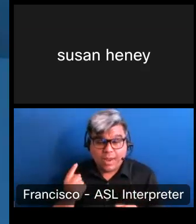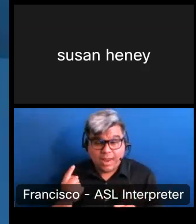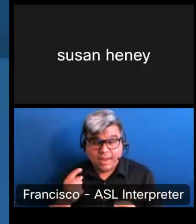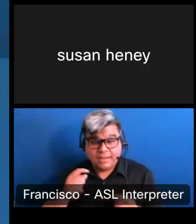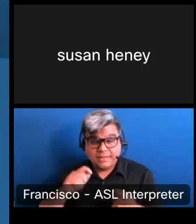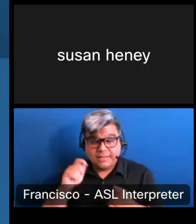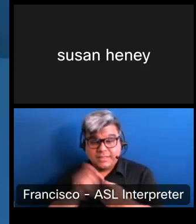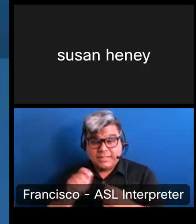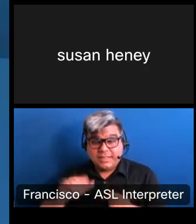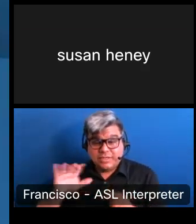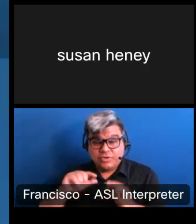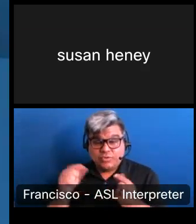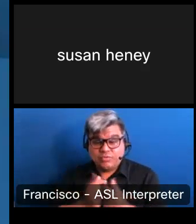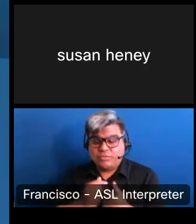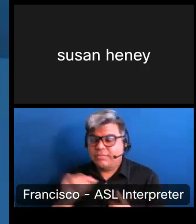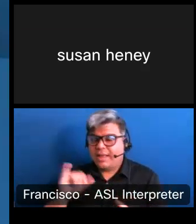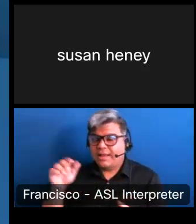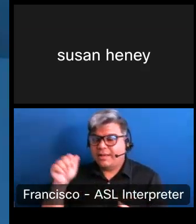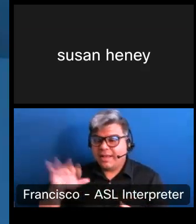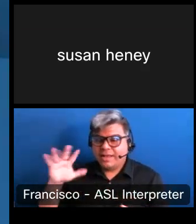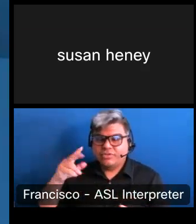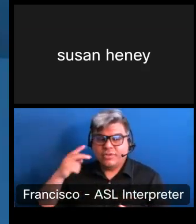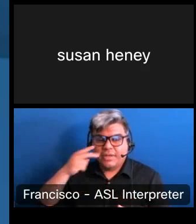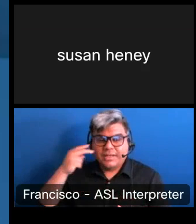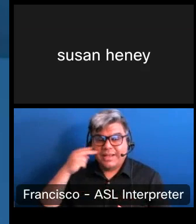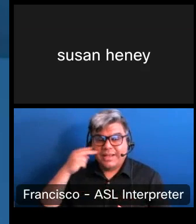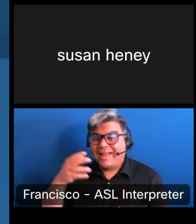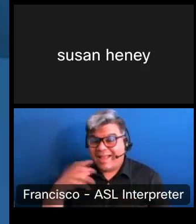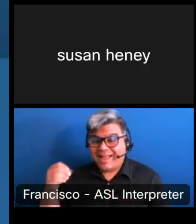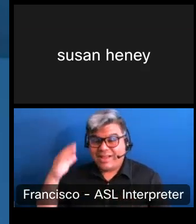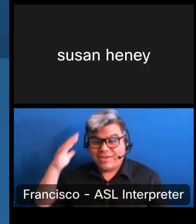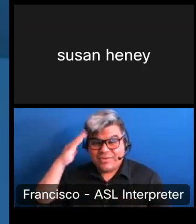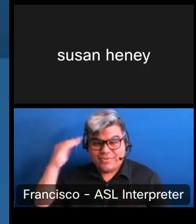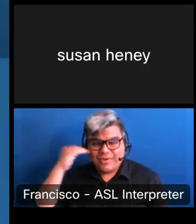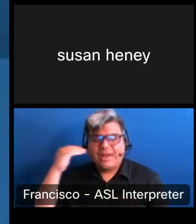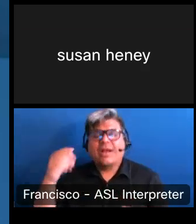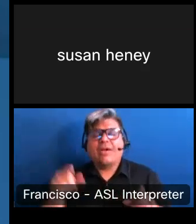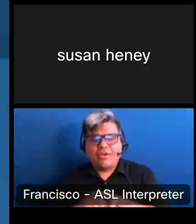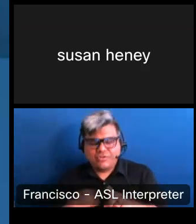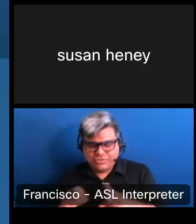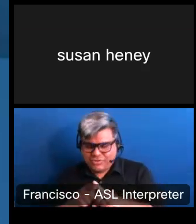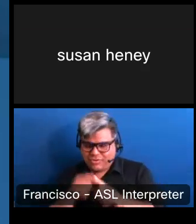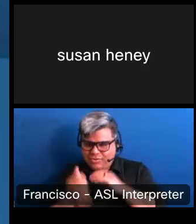as Asian Indian and Korean, would also be included in the Asian alone population. This is because the